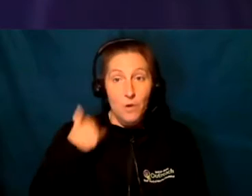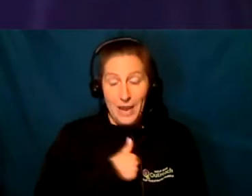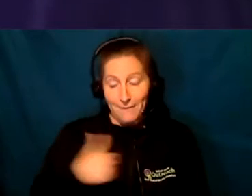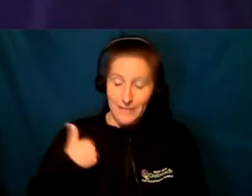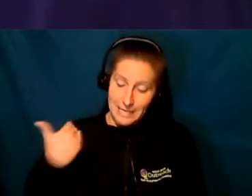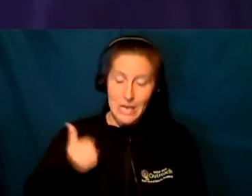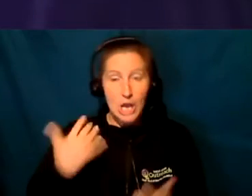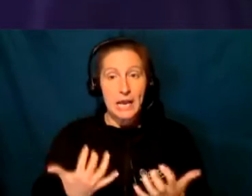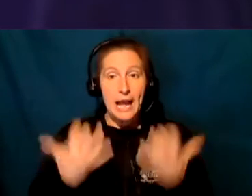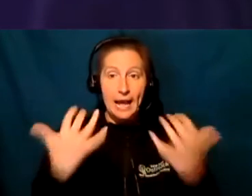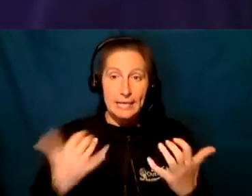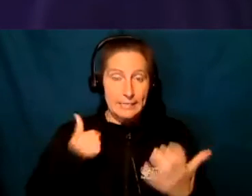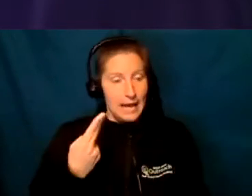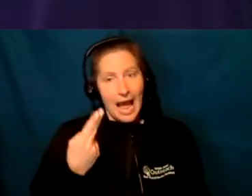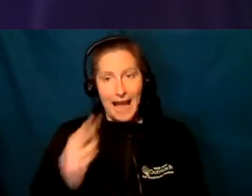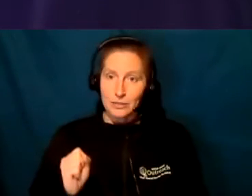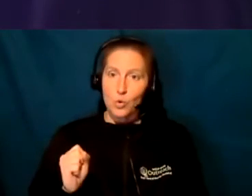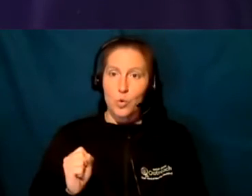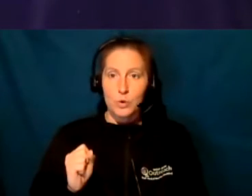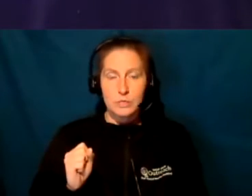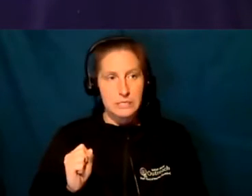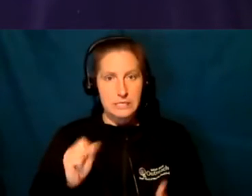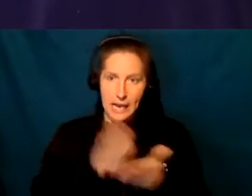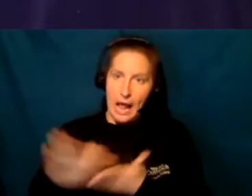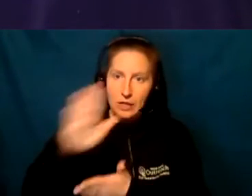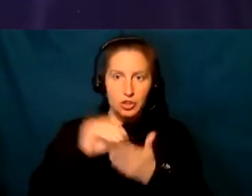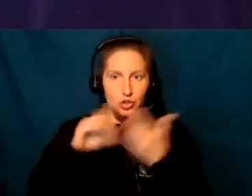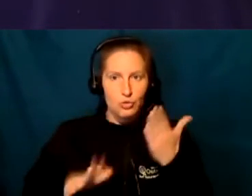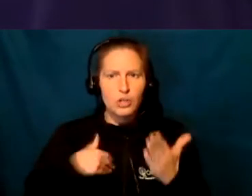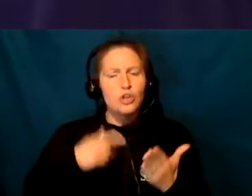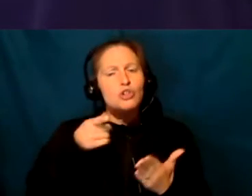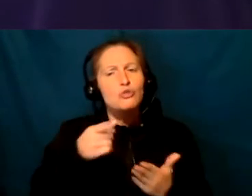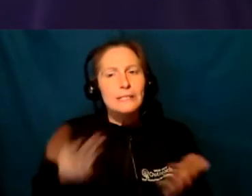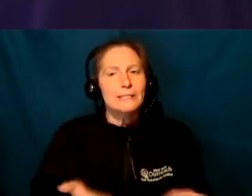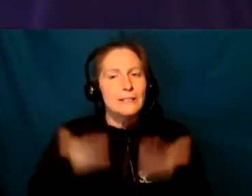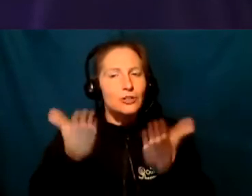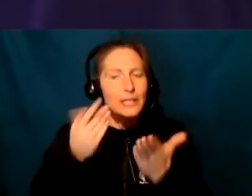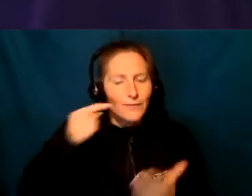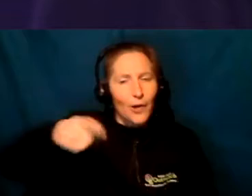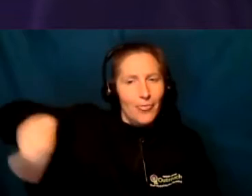high school, aspiring college students, what would you suggest to these young people